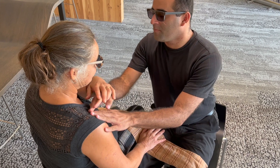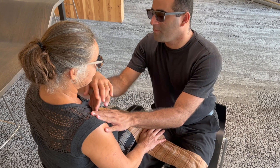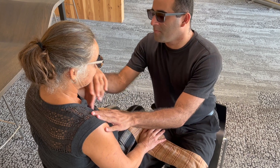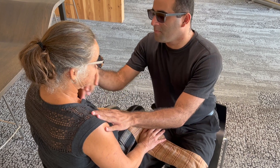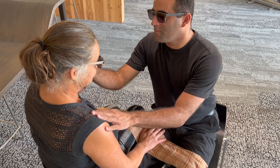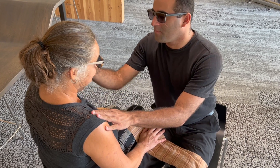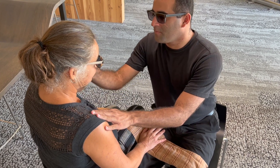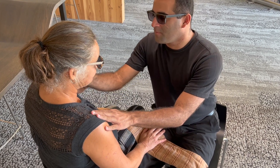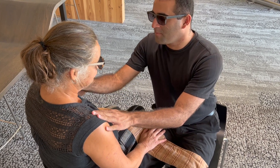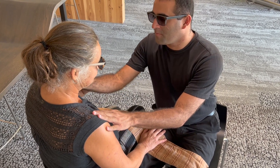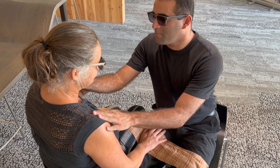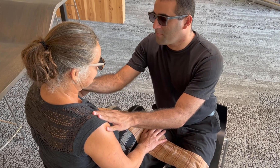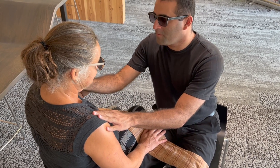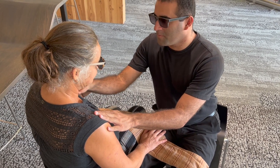This scarf is rather long.